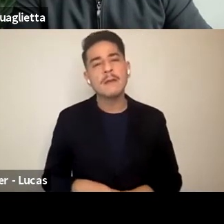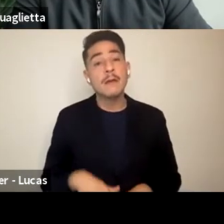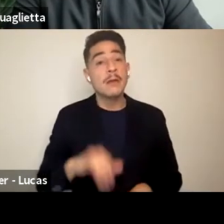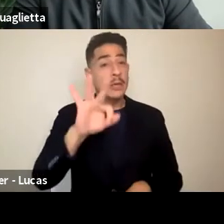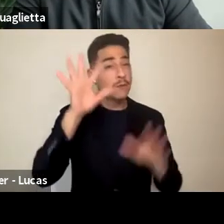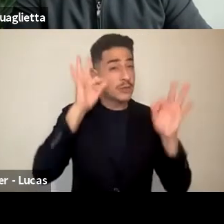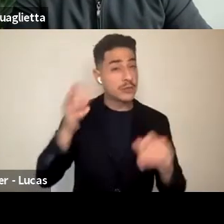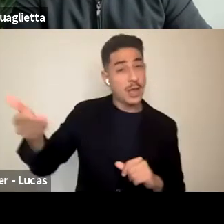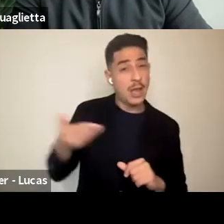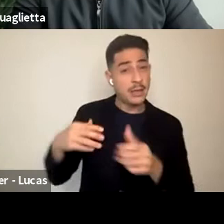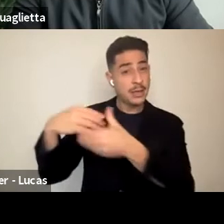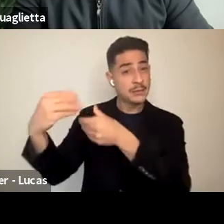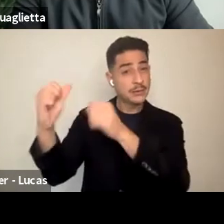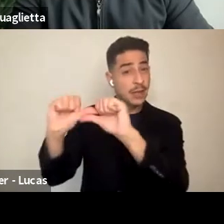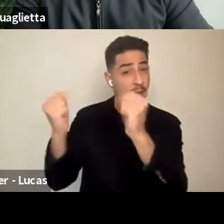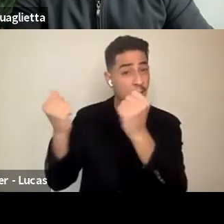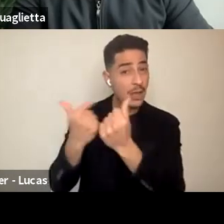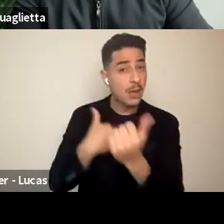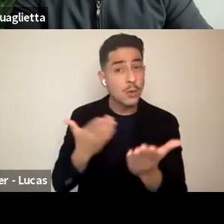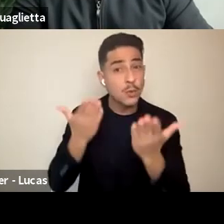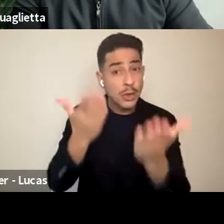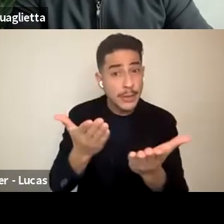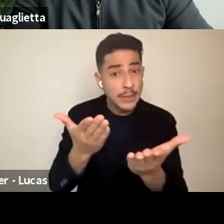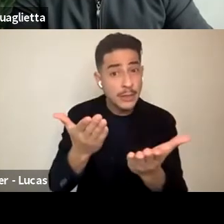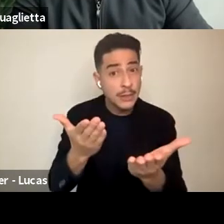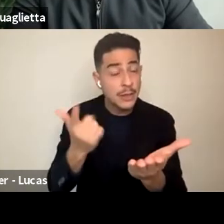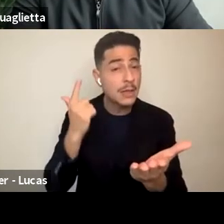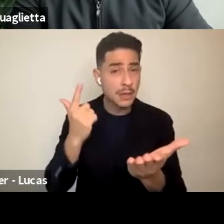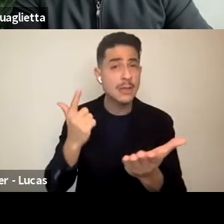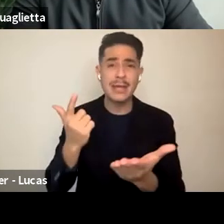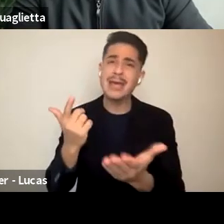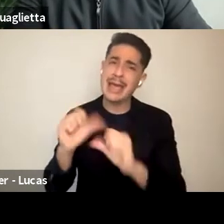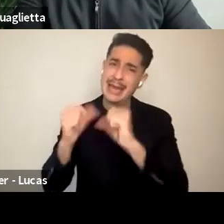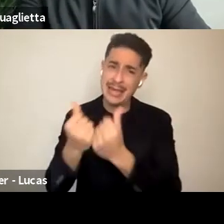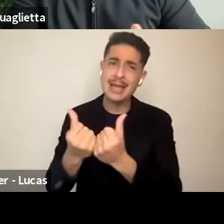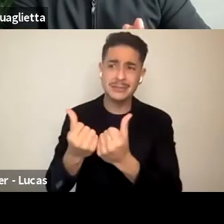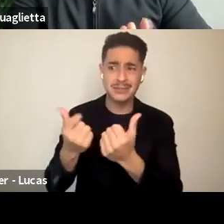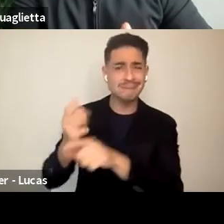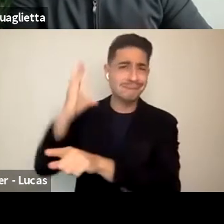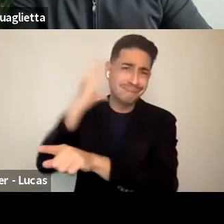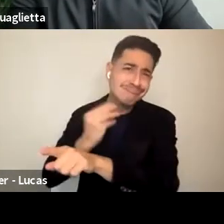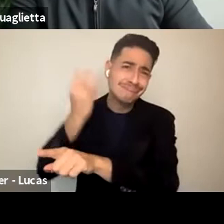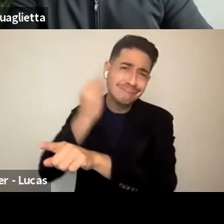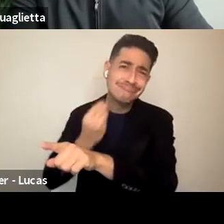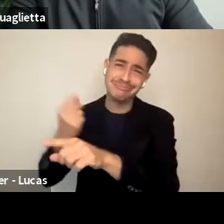I would recommend who's experience in your industry, at least